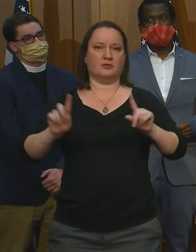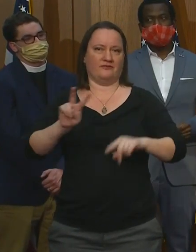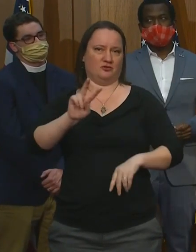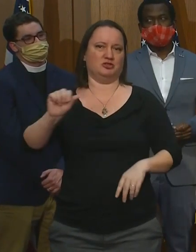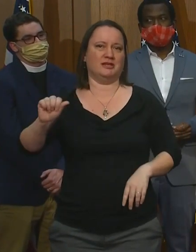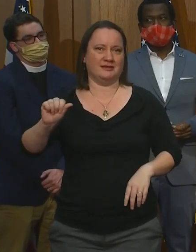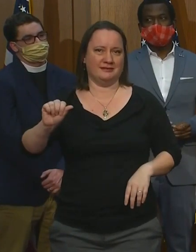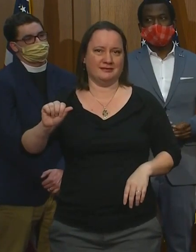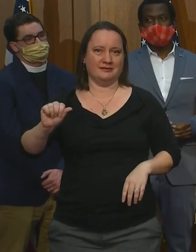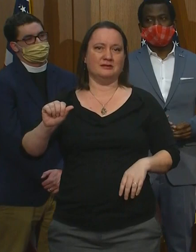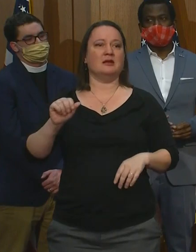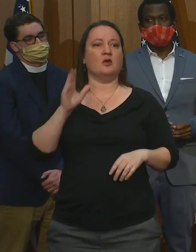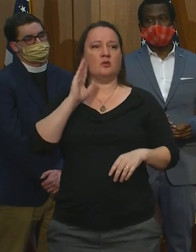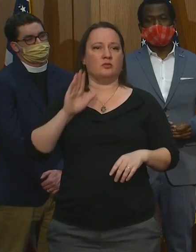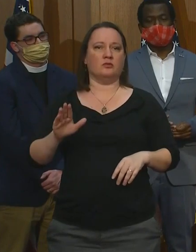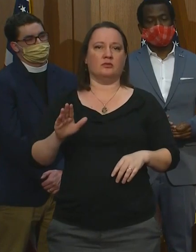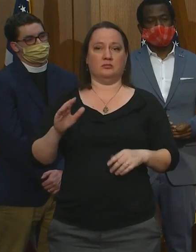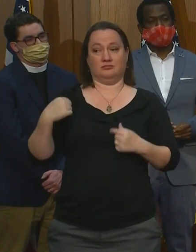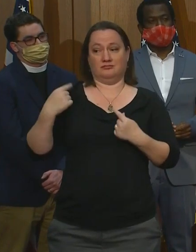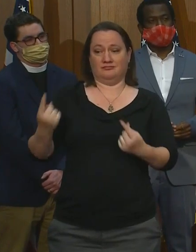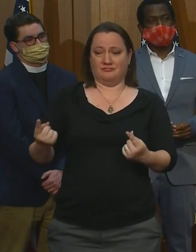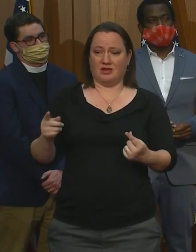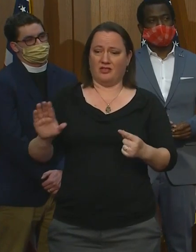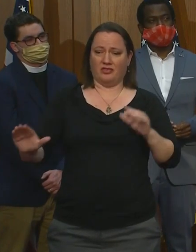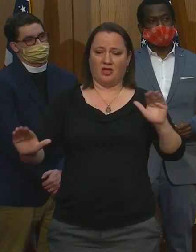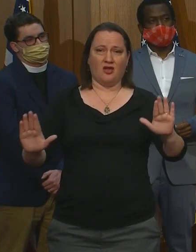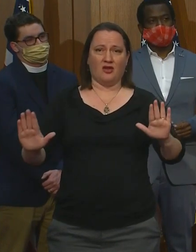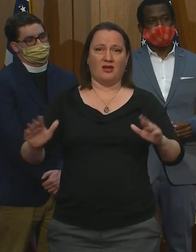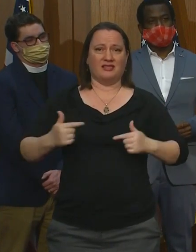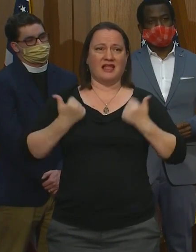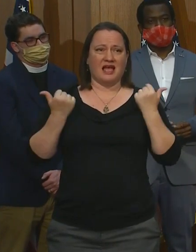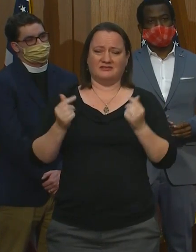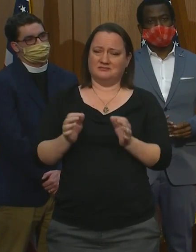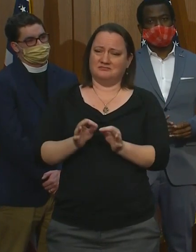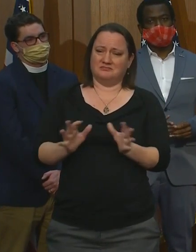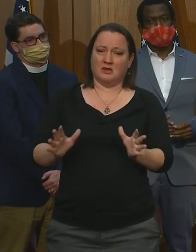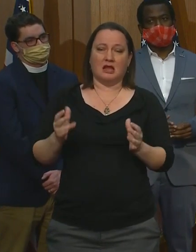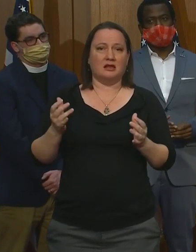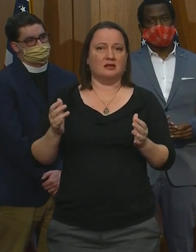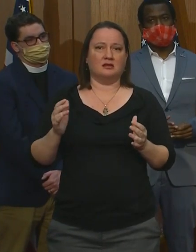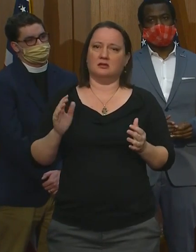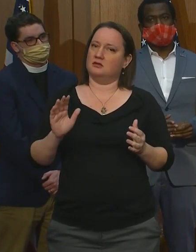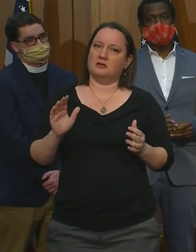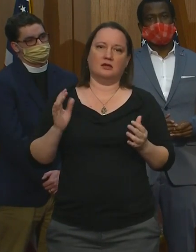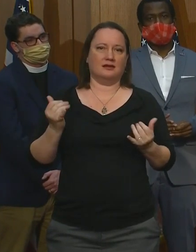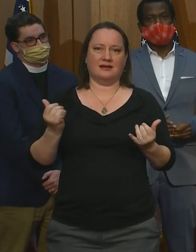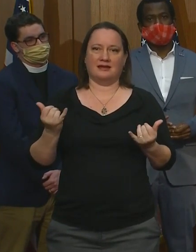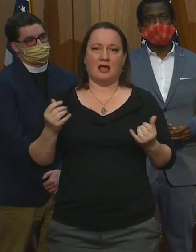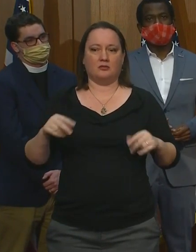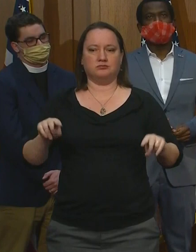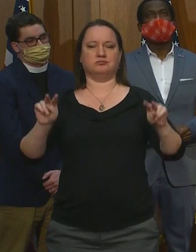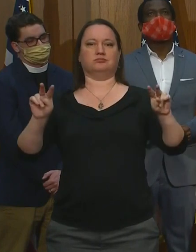HAVE TO GROW UP IN A VIRGINIA. IN A WORLD. THAT DOES NOT VALUE THEM THEIR LIVES WILL BE PUT ON